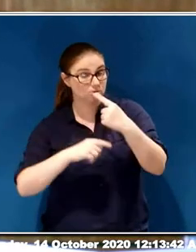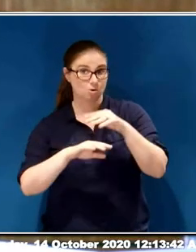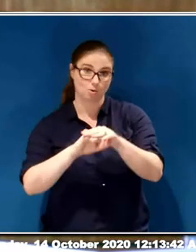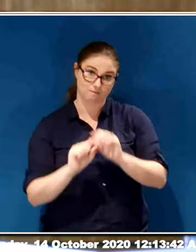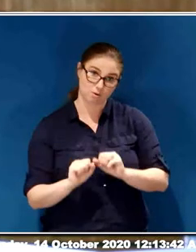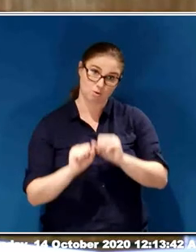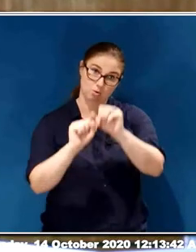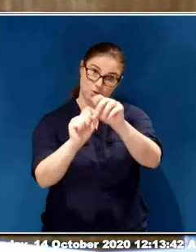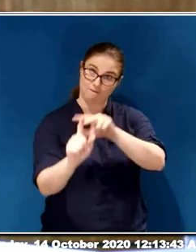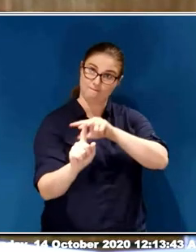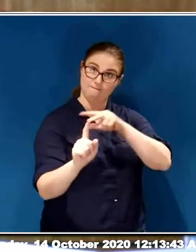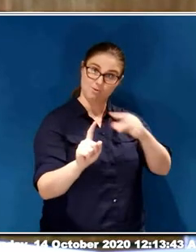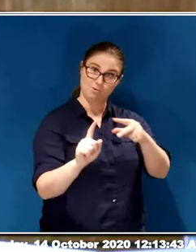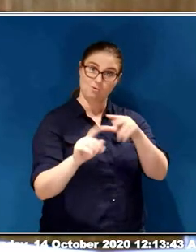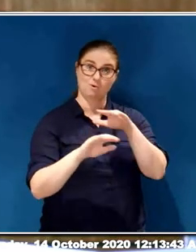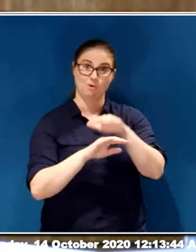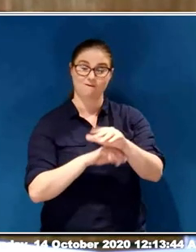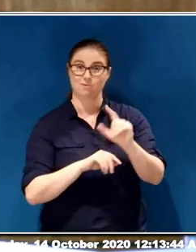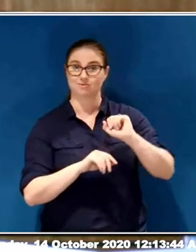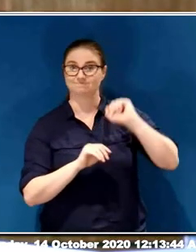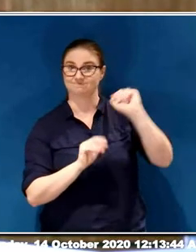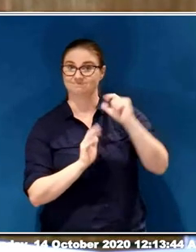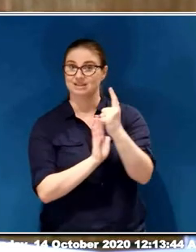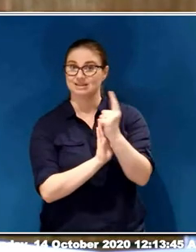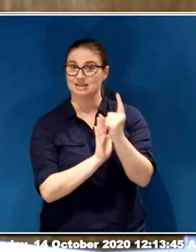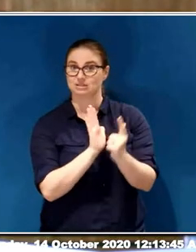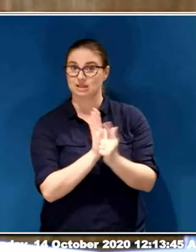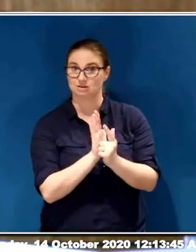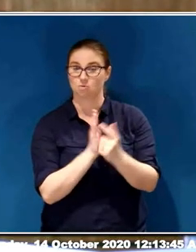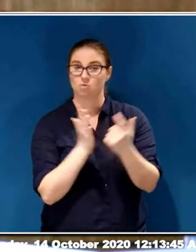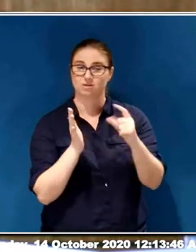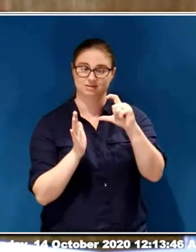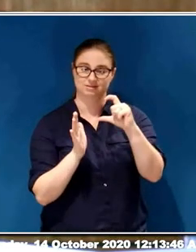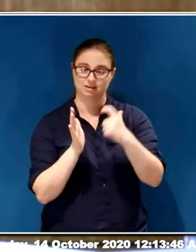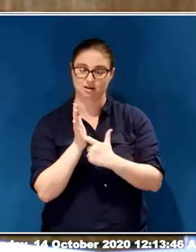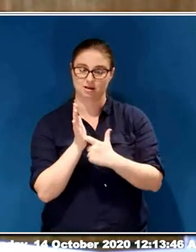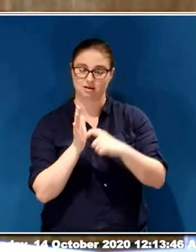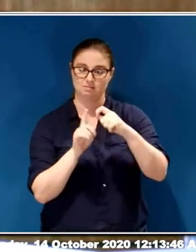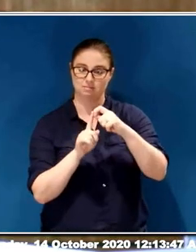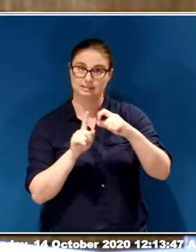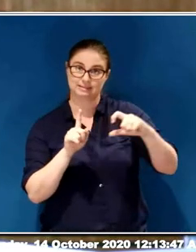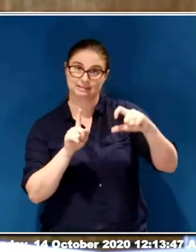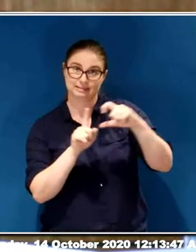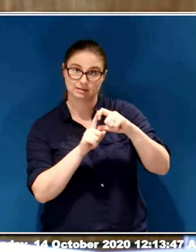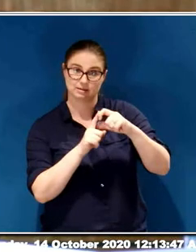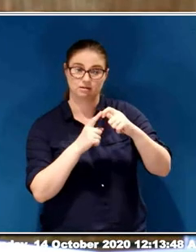the Convention, or are you describing something that you regard as an